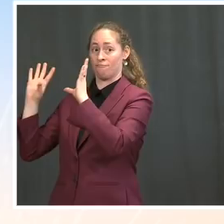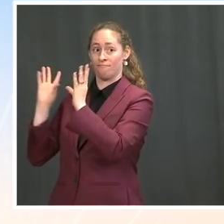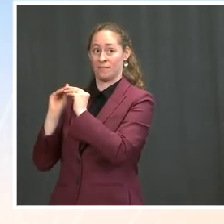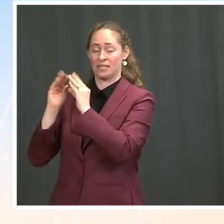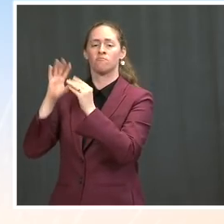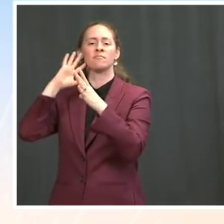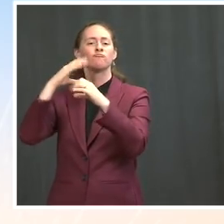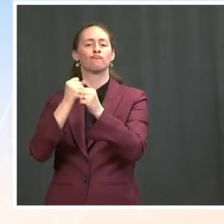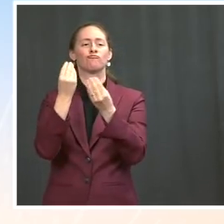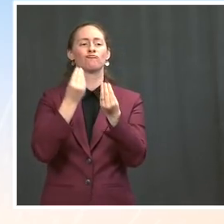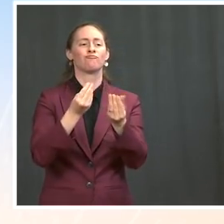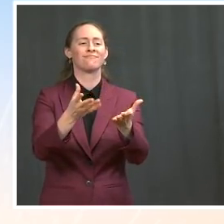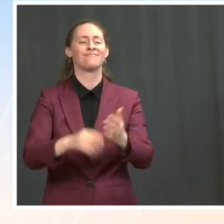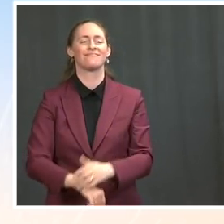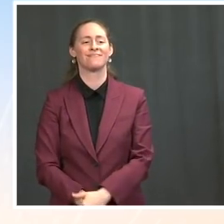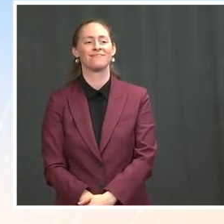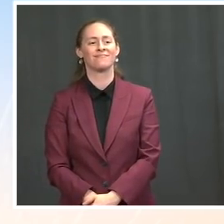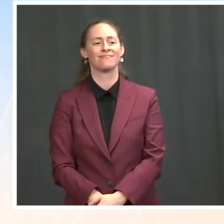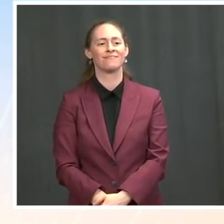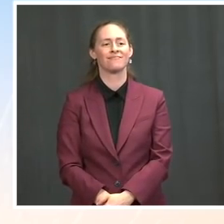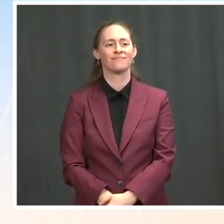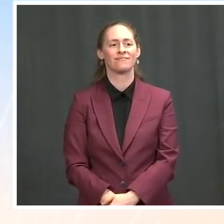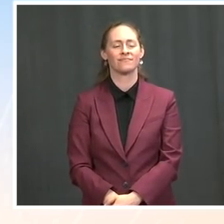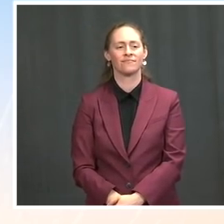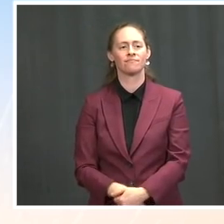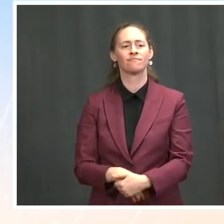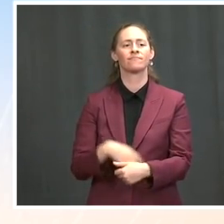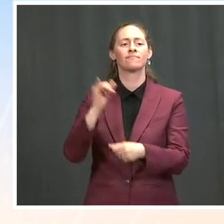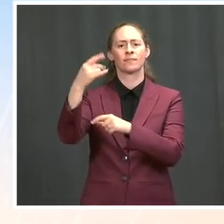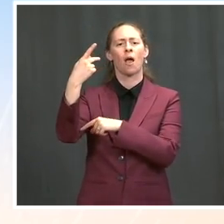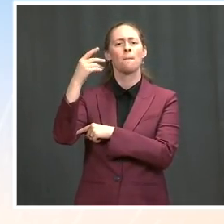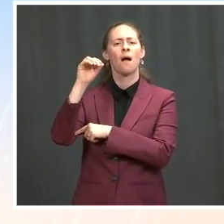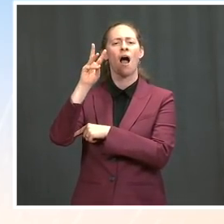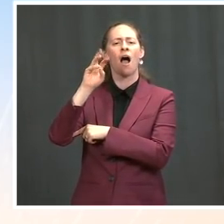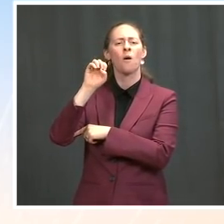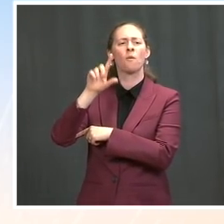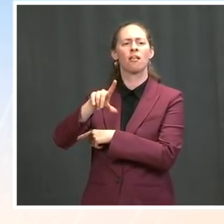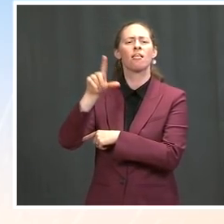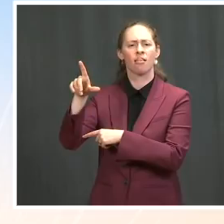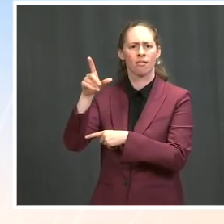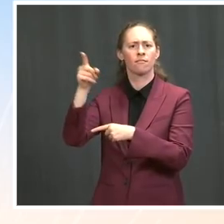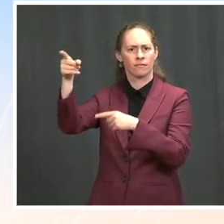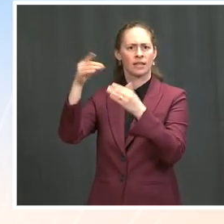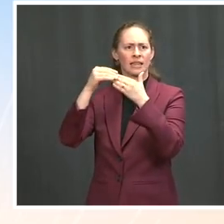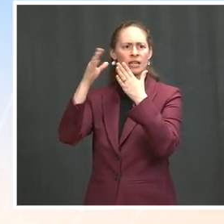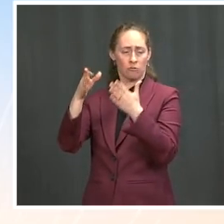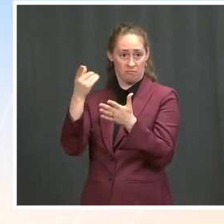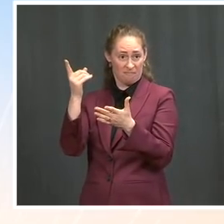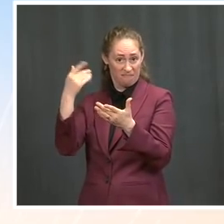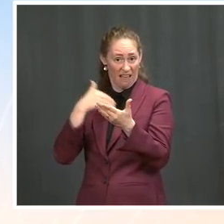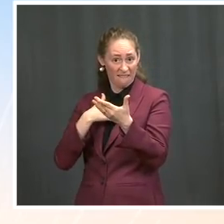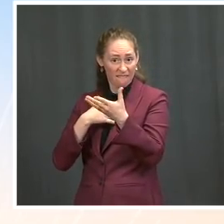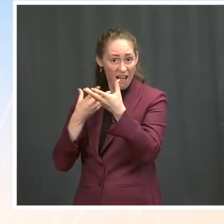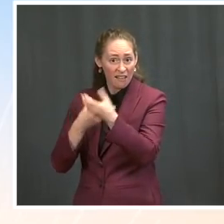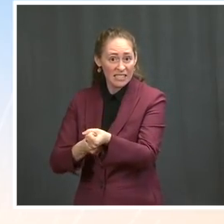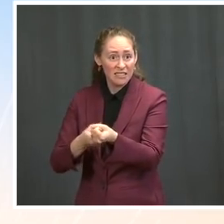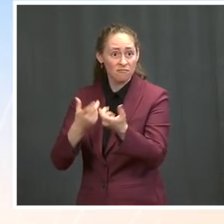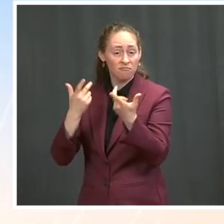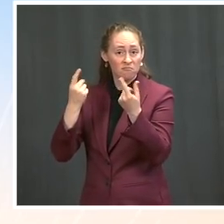Does he have confidence in the job Jay Powell is doing? Does he have any particular message for Powell in particular on that? Ms. Psaki: The President's view is this